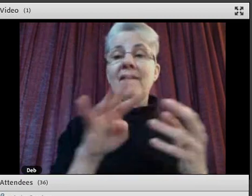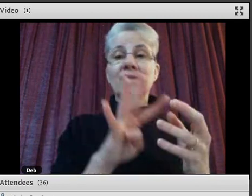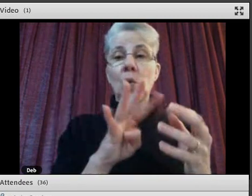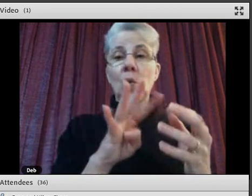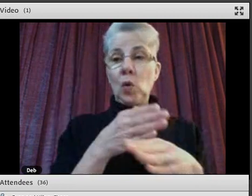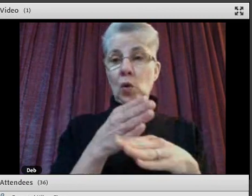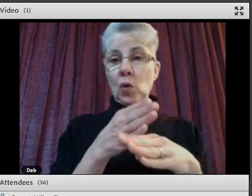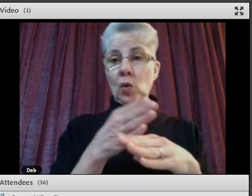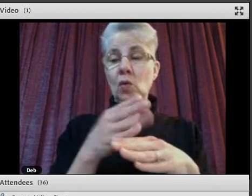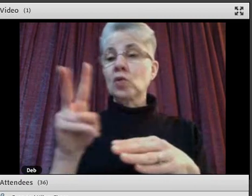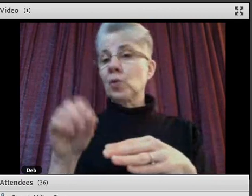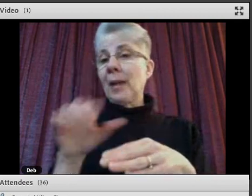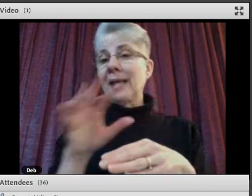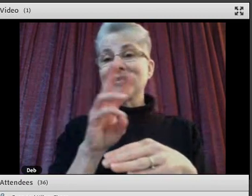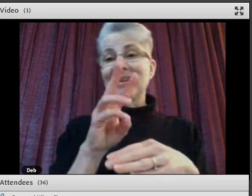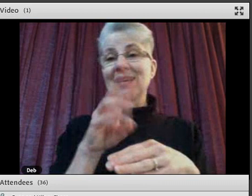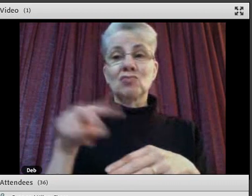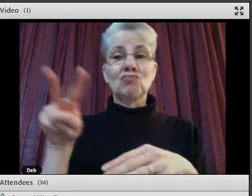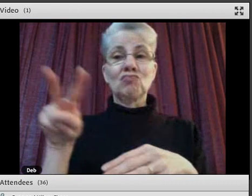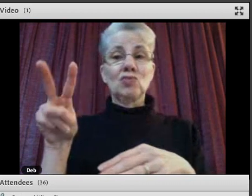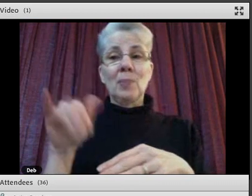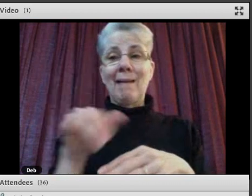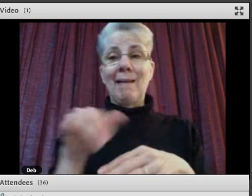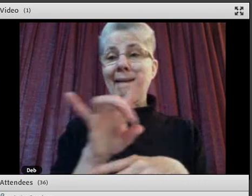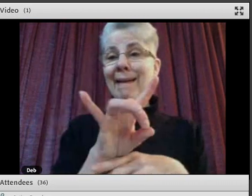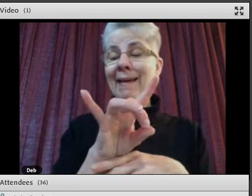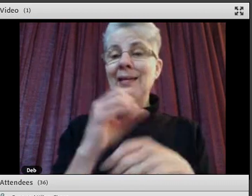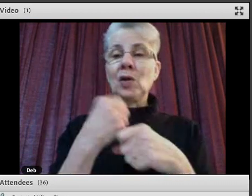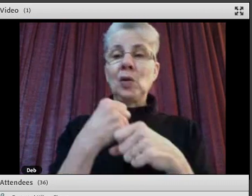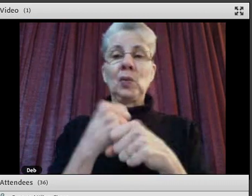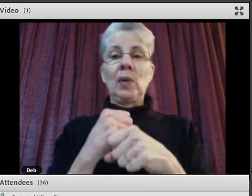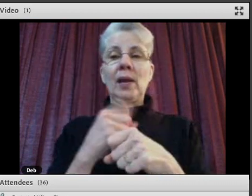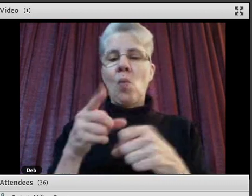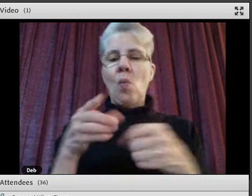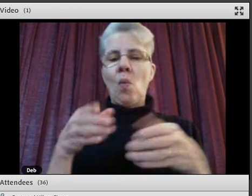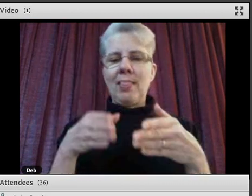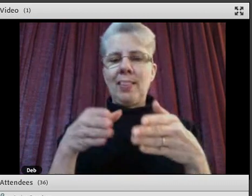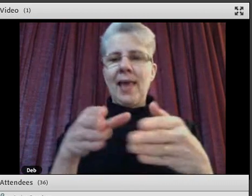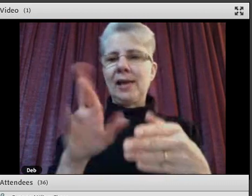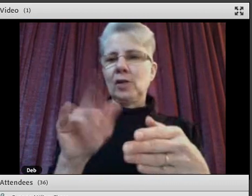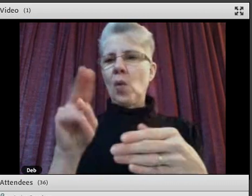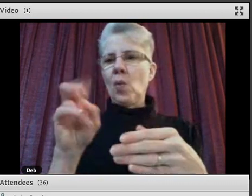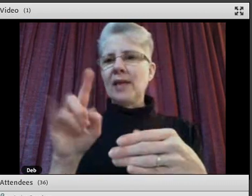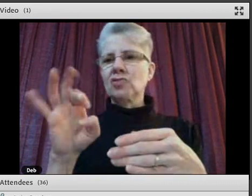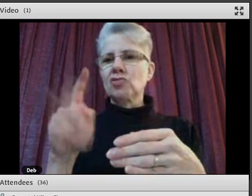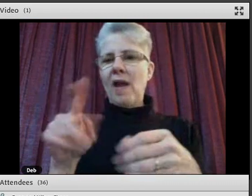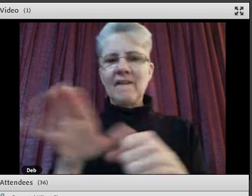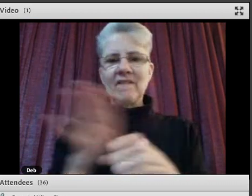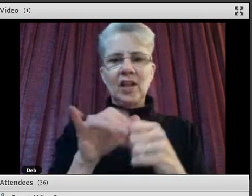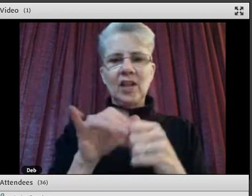or 2x6s or 2x8s and then create a one-lane racetrack, fill it with some plastic sheeting,